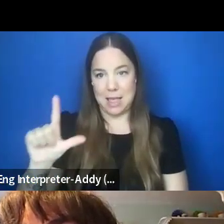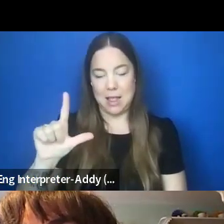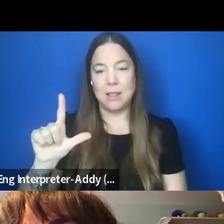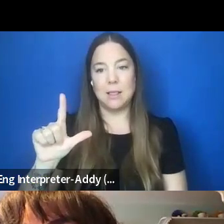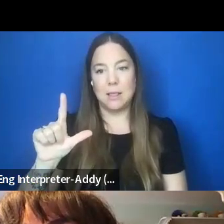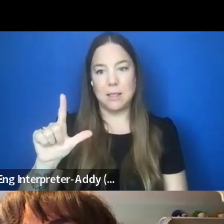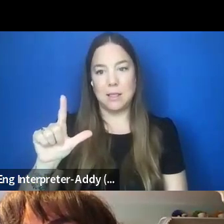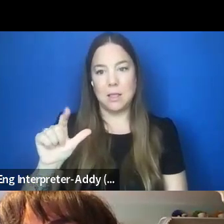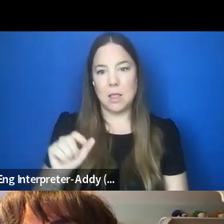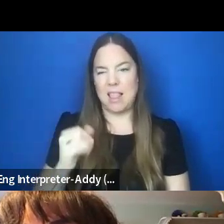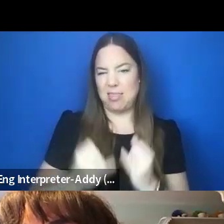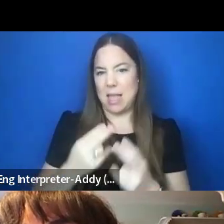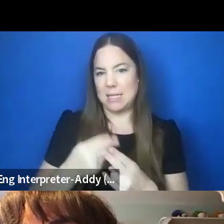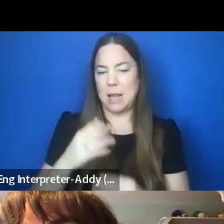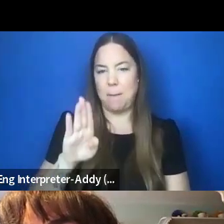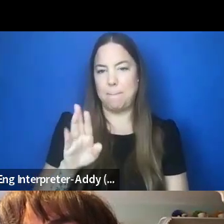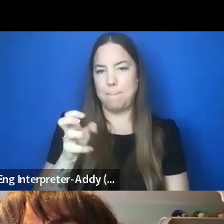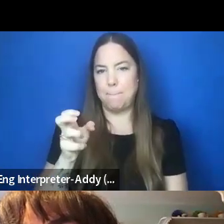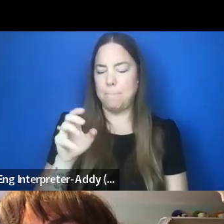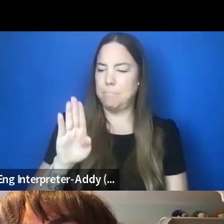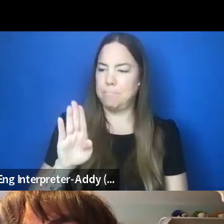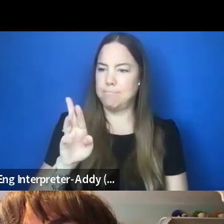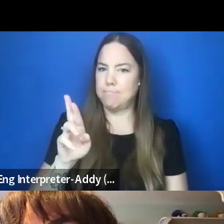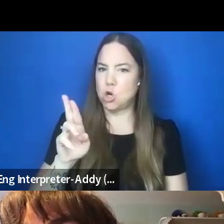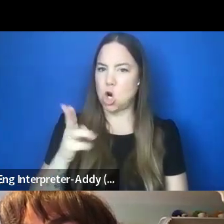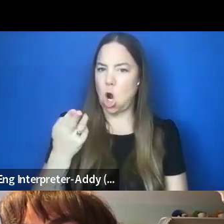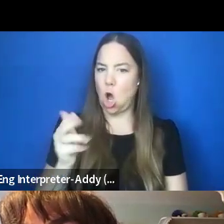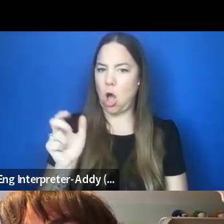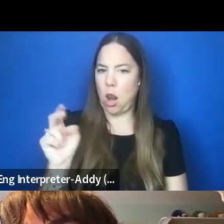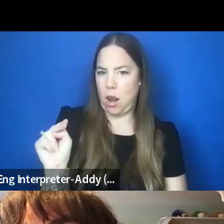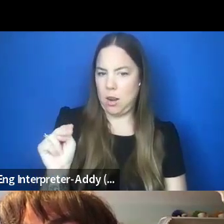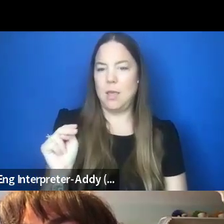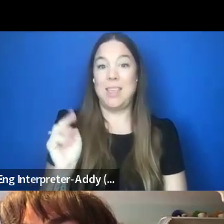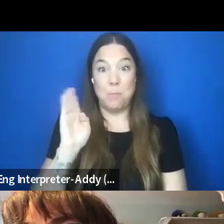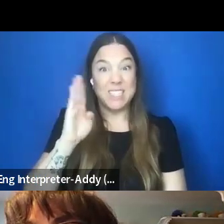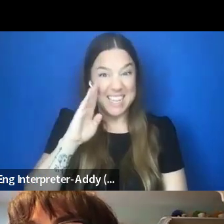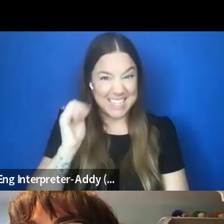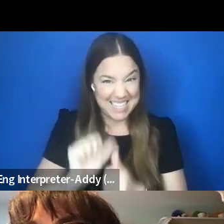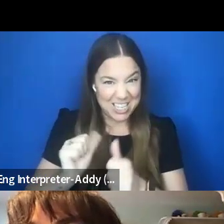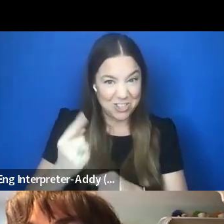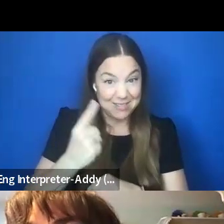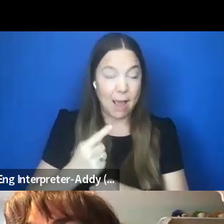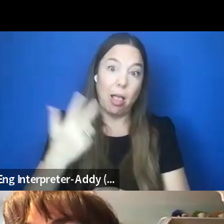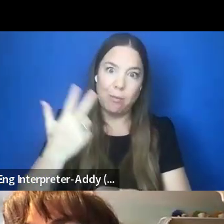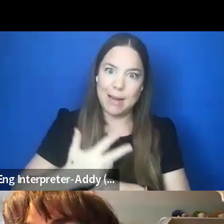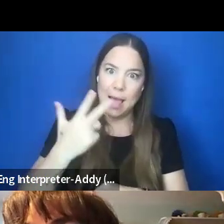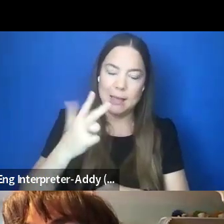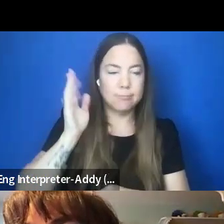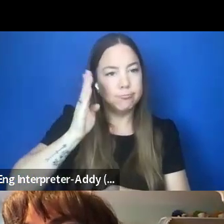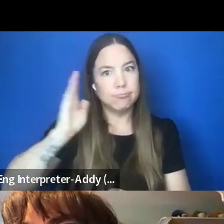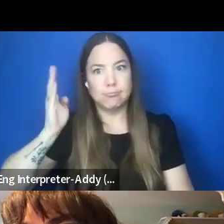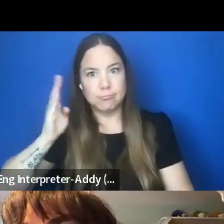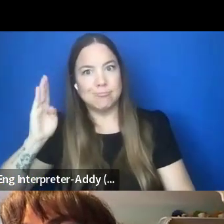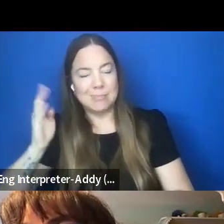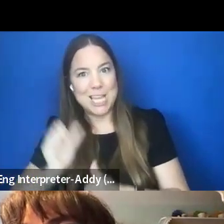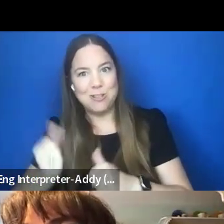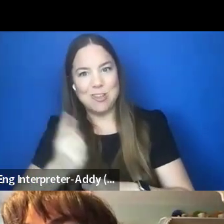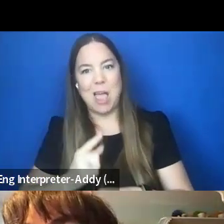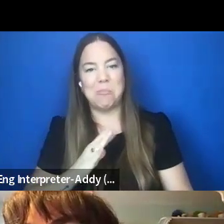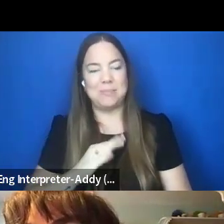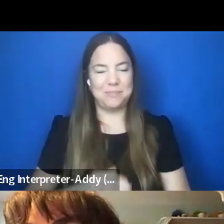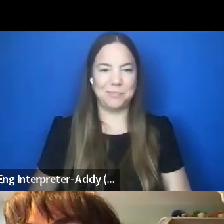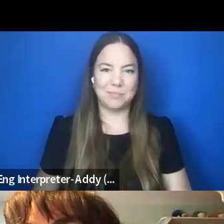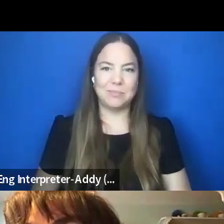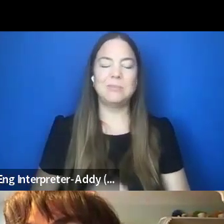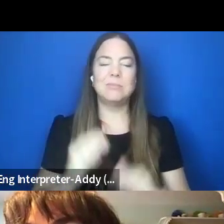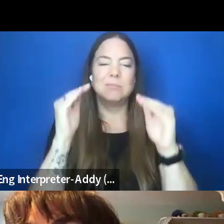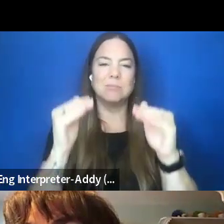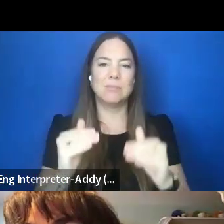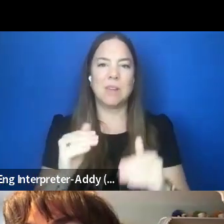Brooke Wilson: Verhan come, and he actually presented each day. So it was a 3 day event, and he gave us a presentation a day. And then we had Ilru come.